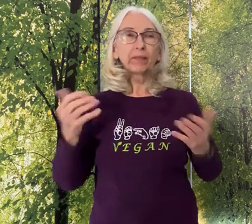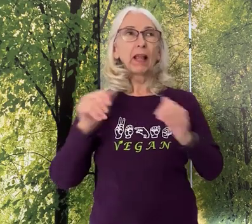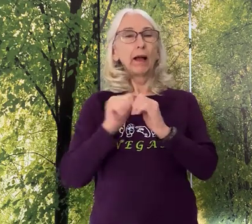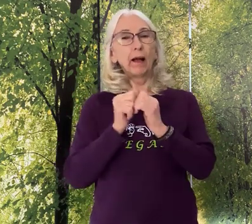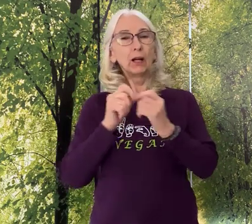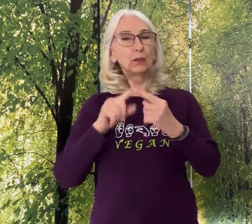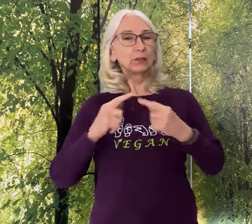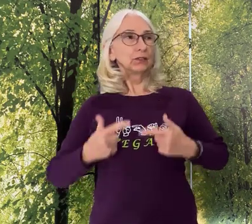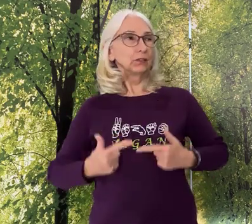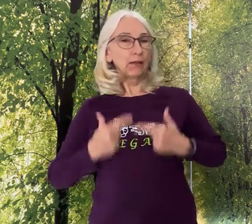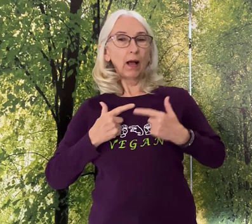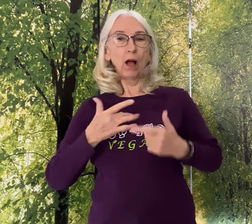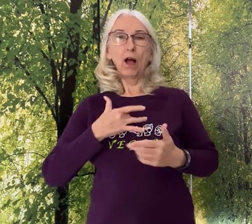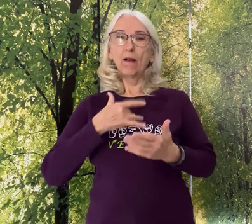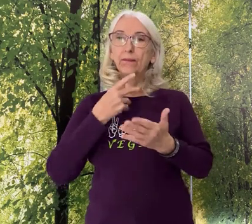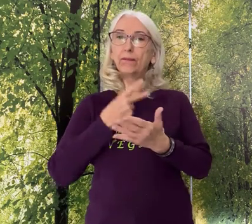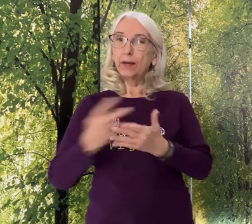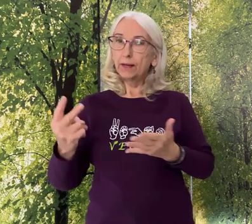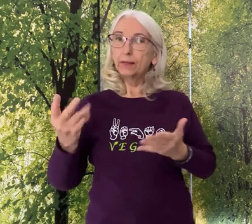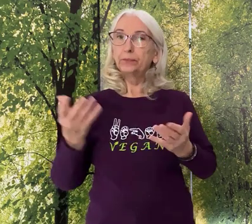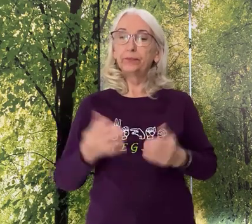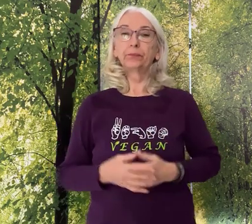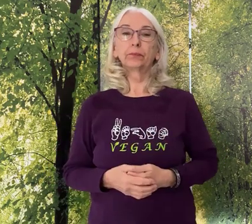How to survive heart failure